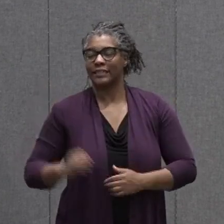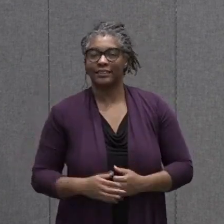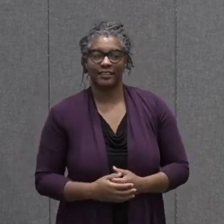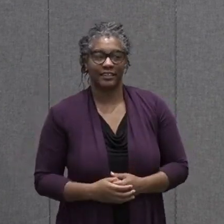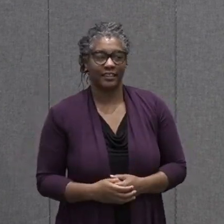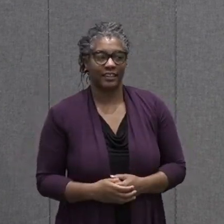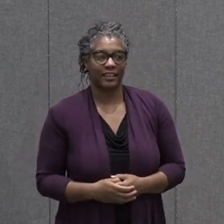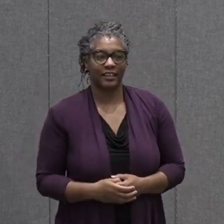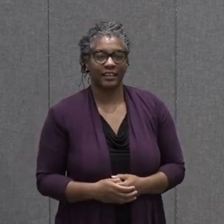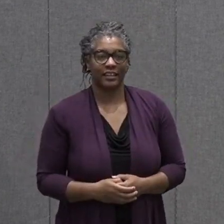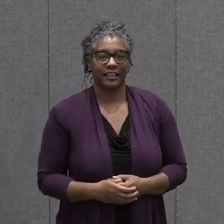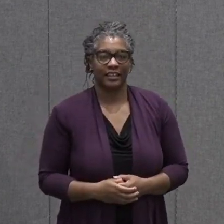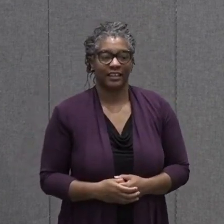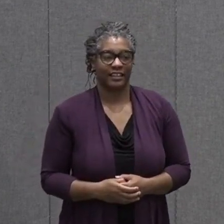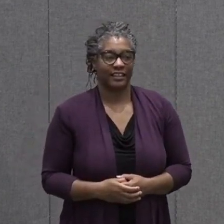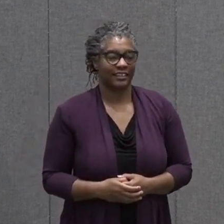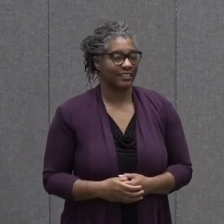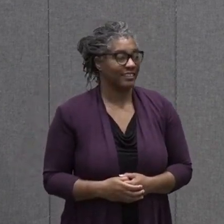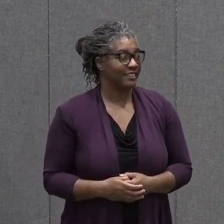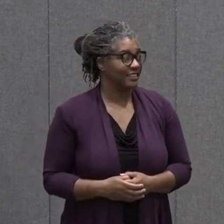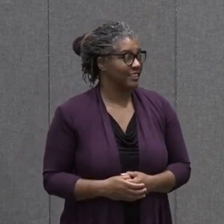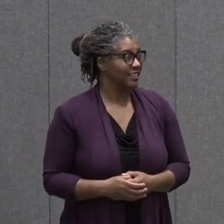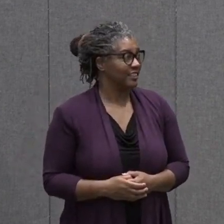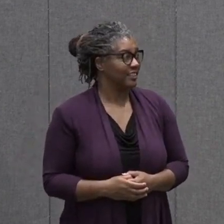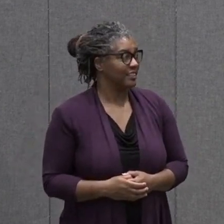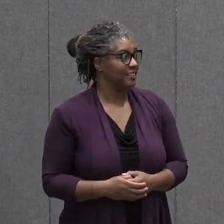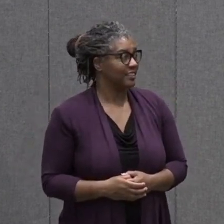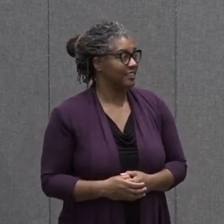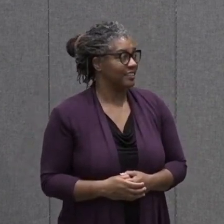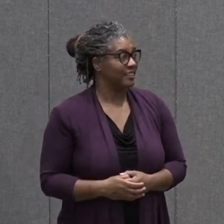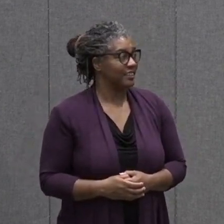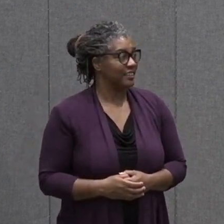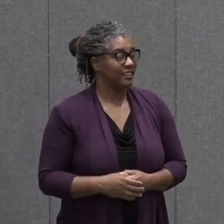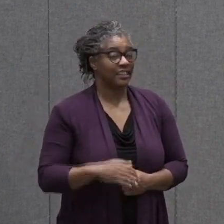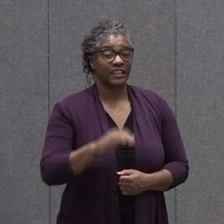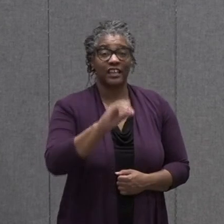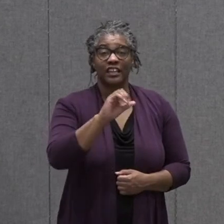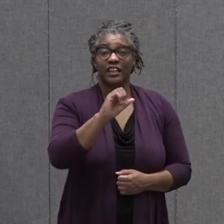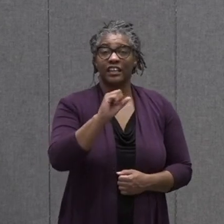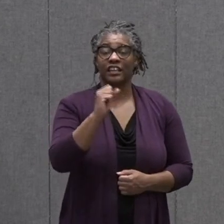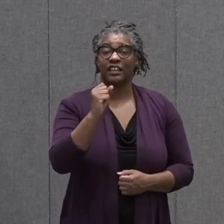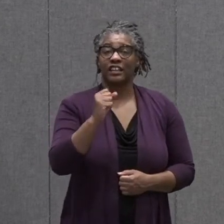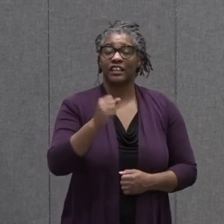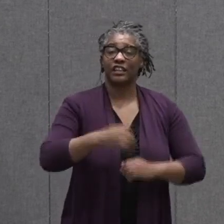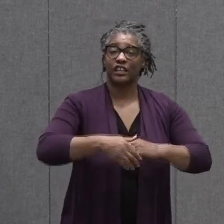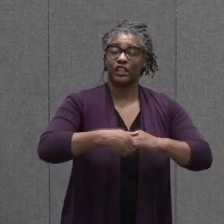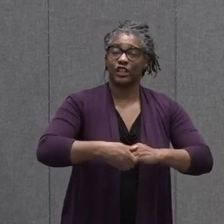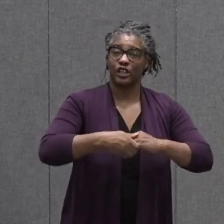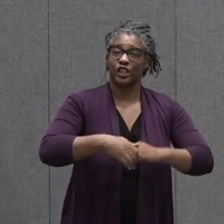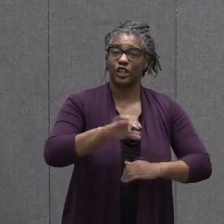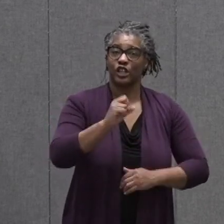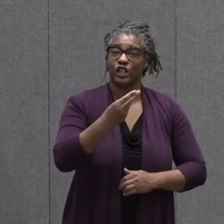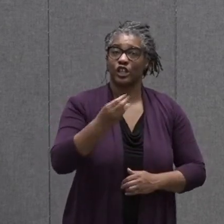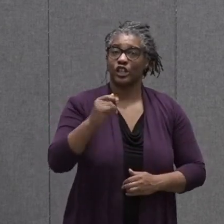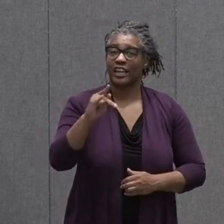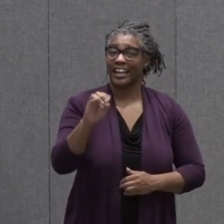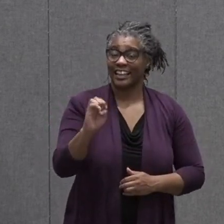Sh-a-kuh, shake. How many letters are in this word? Five.